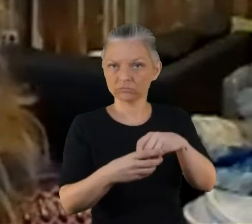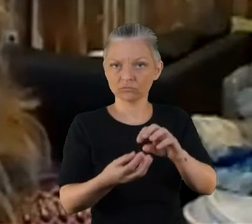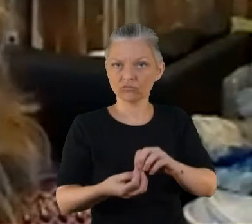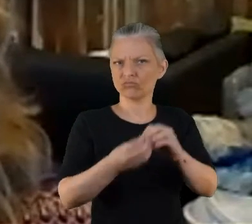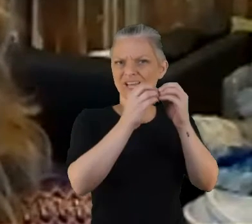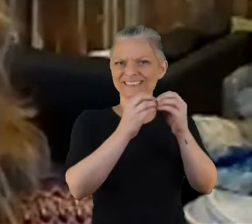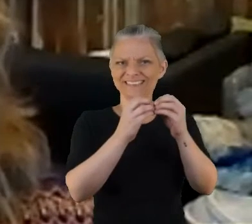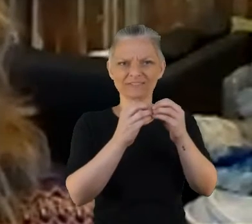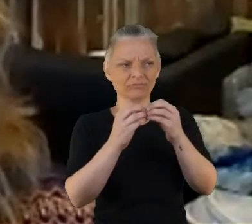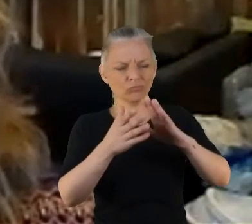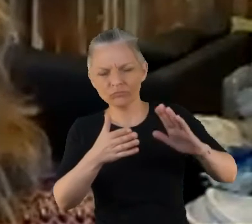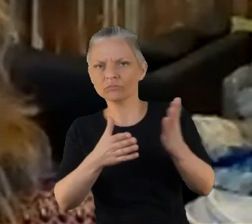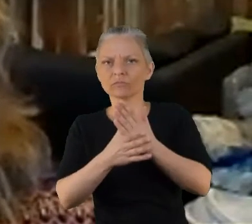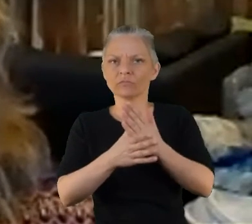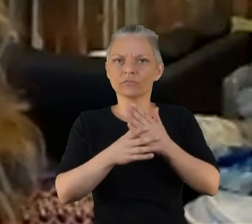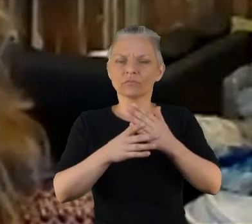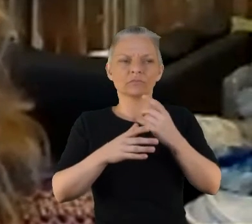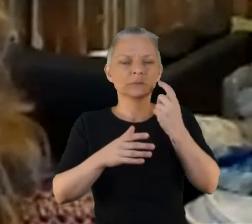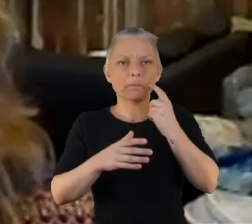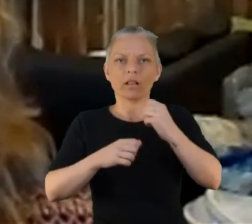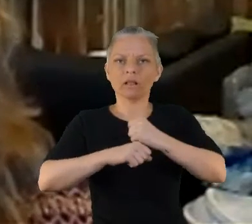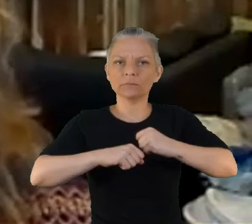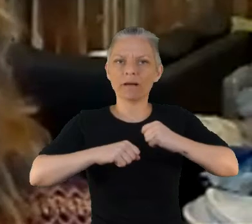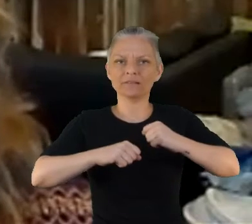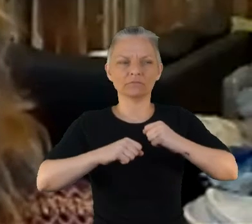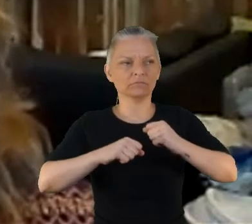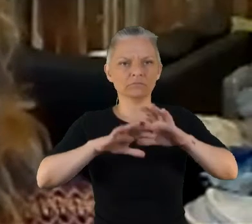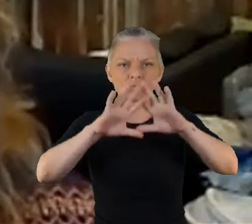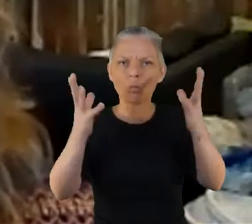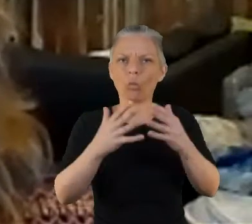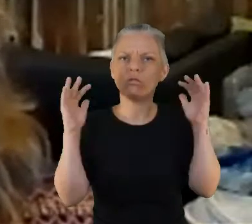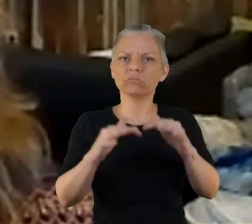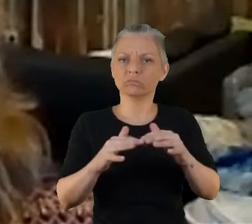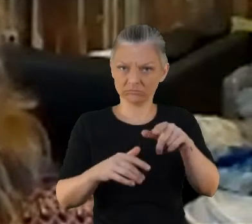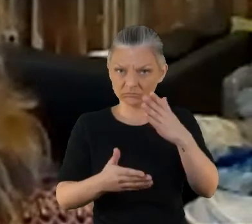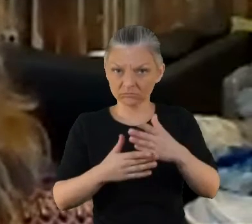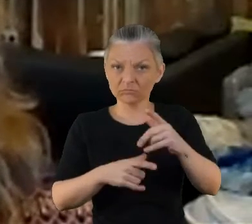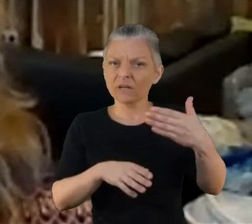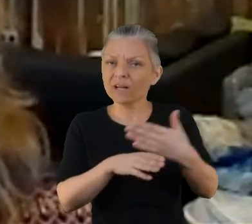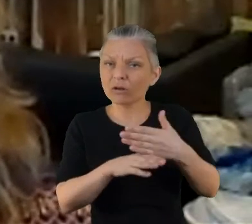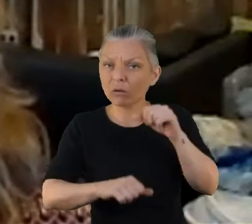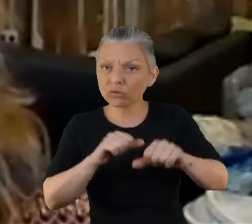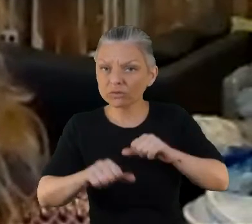in terms of the values as a peer. Because are you really wanting to create that mutual intentional